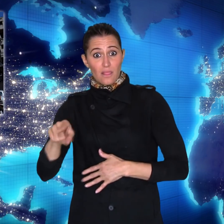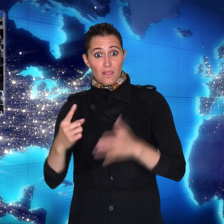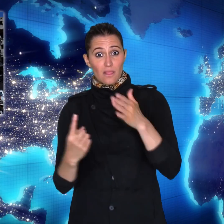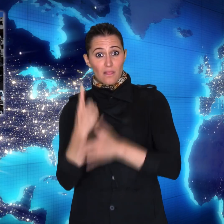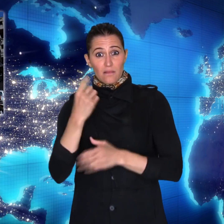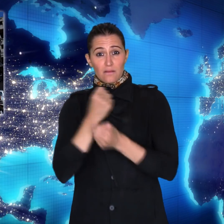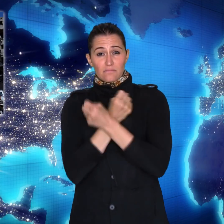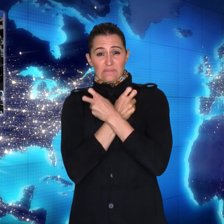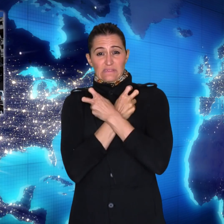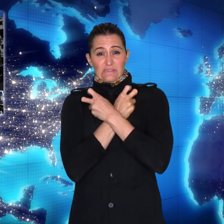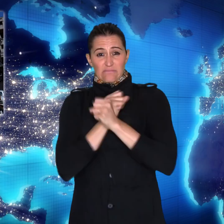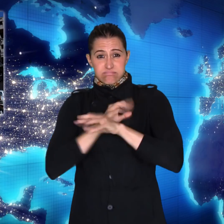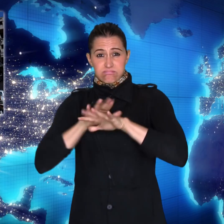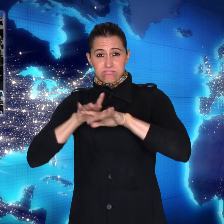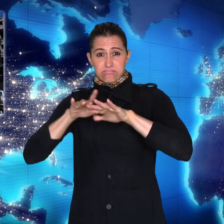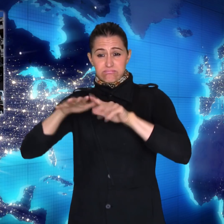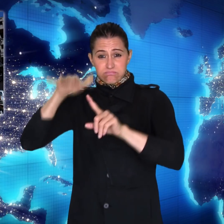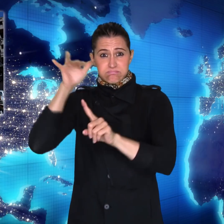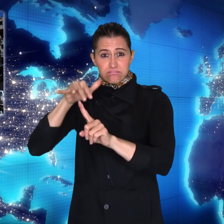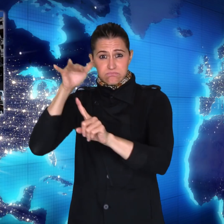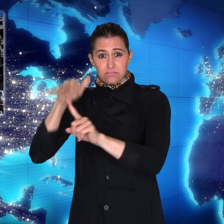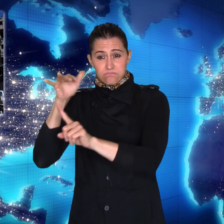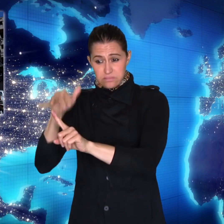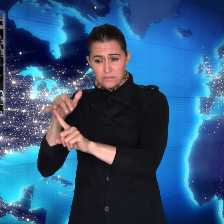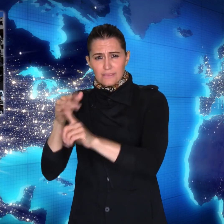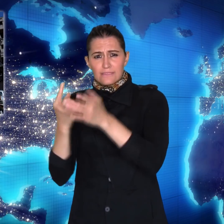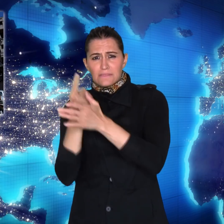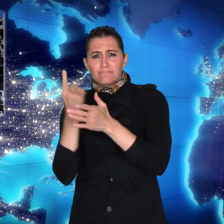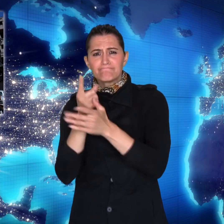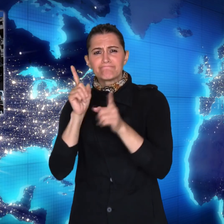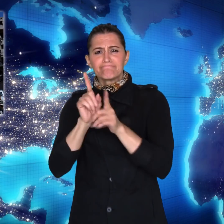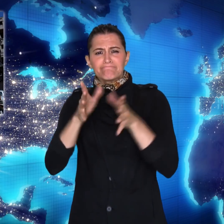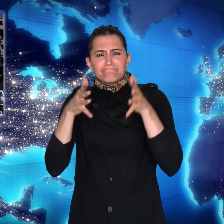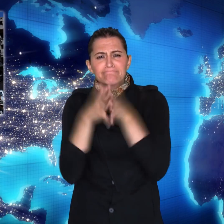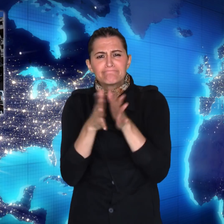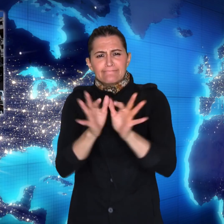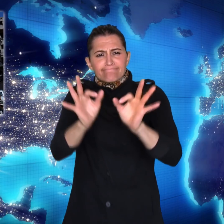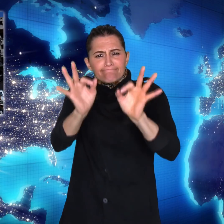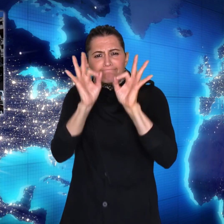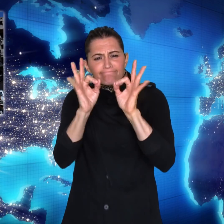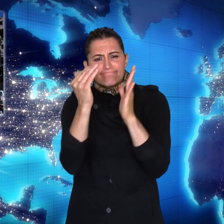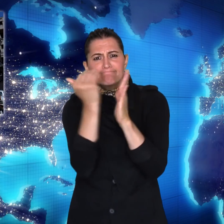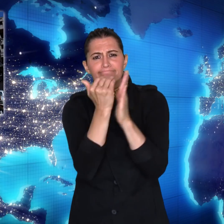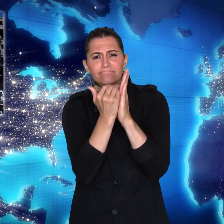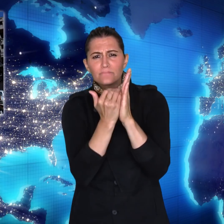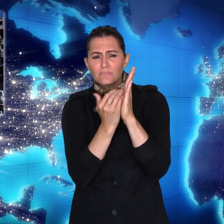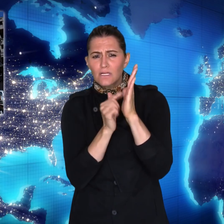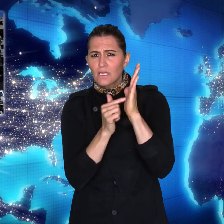deaths, as inspectors wait to